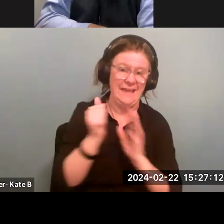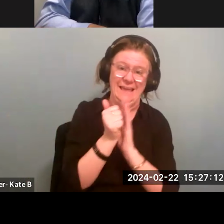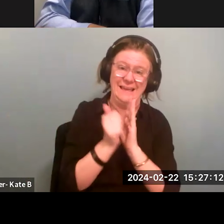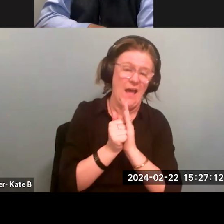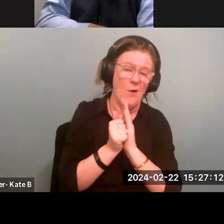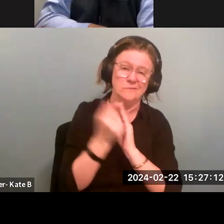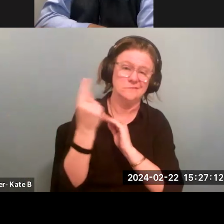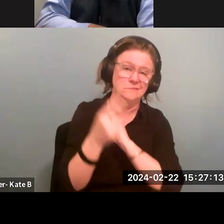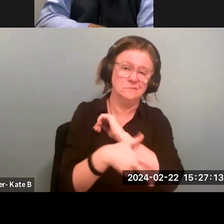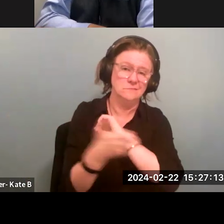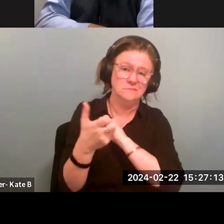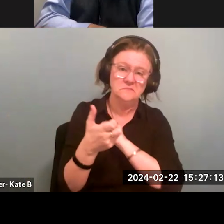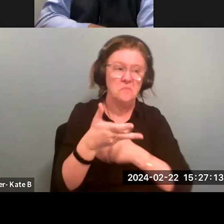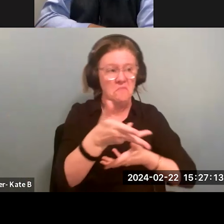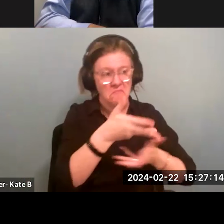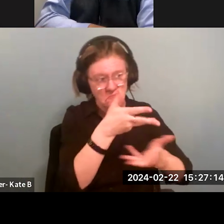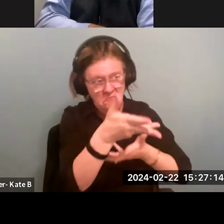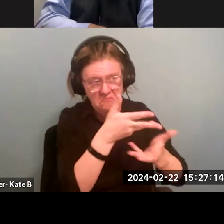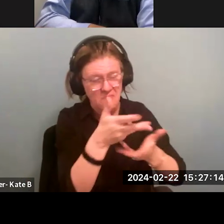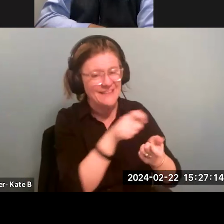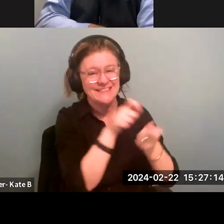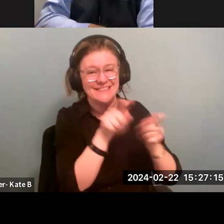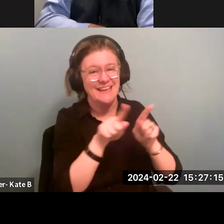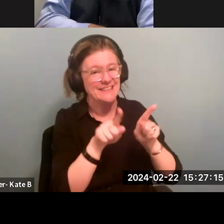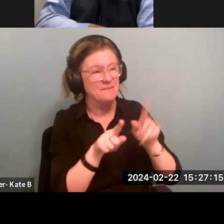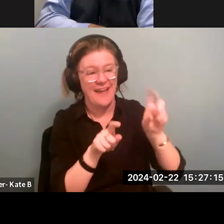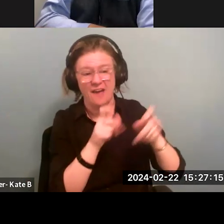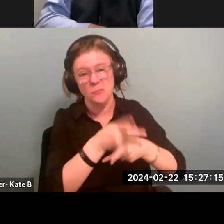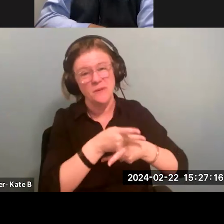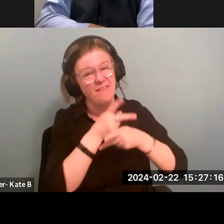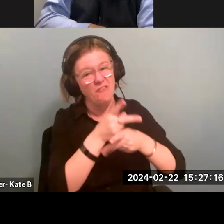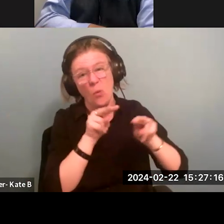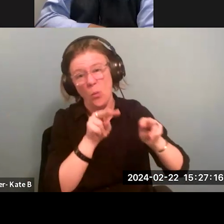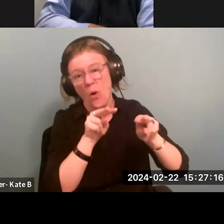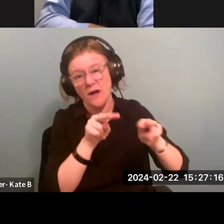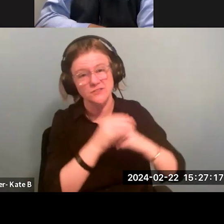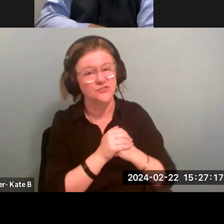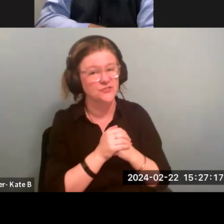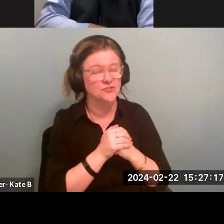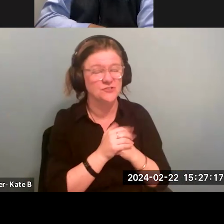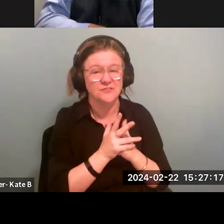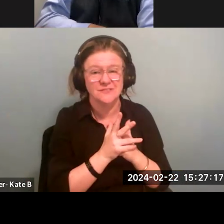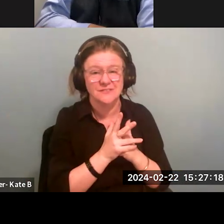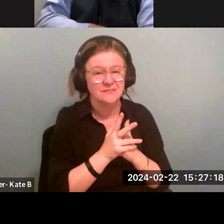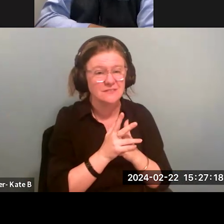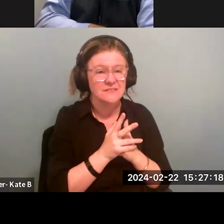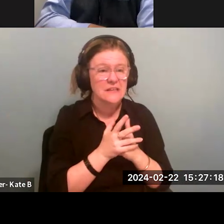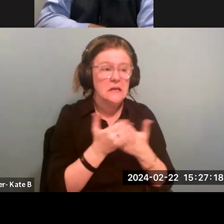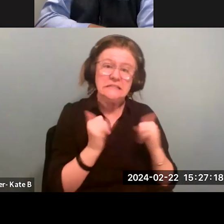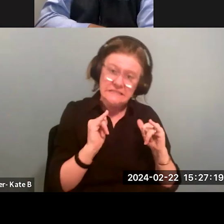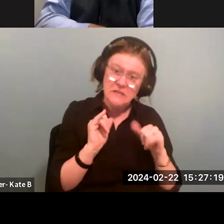that he worked with his bank for, same thing. I just said, it's buyer beware. You still may need to use a credit card when you